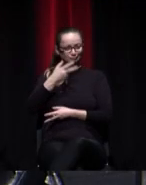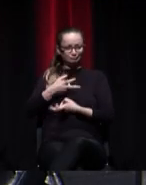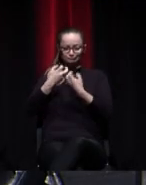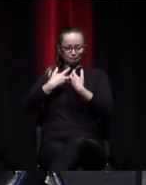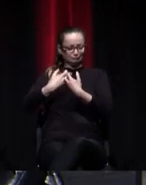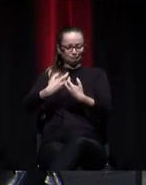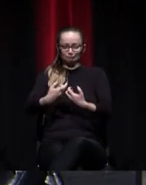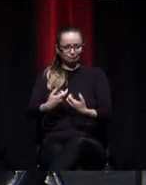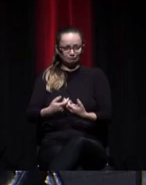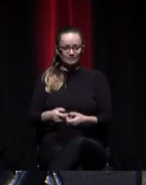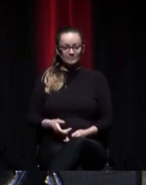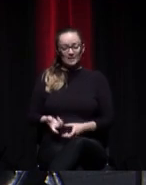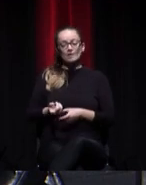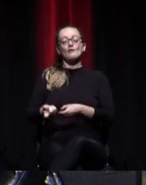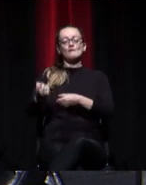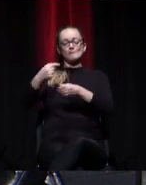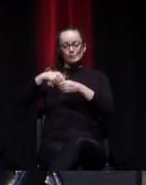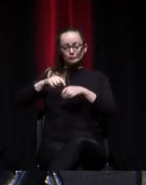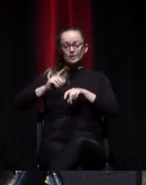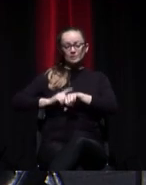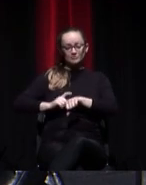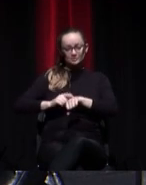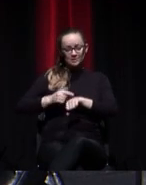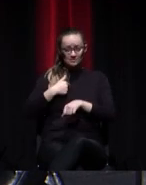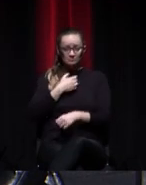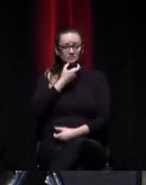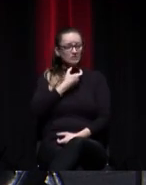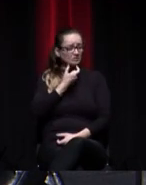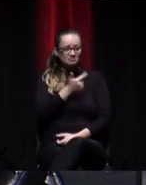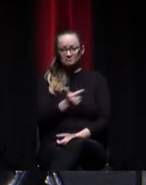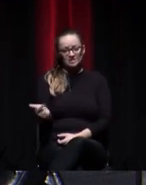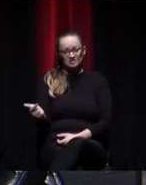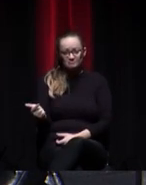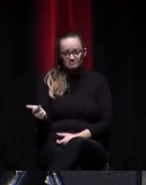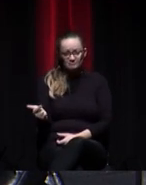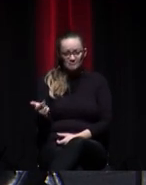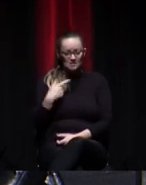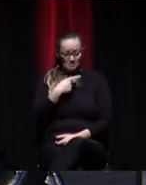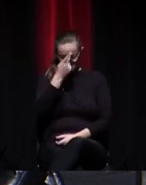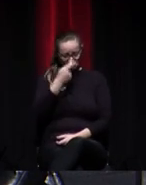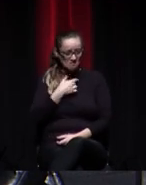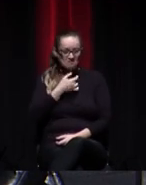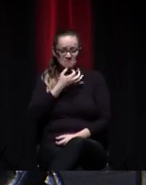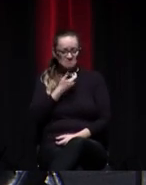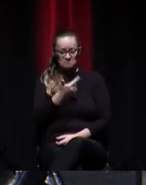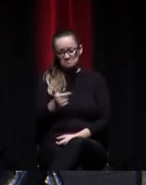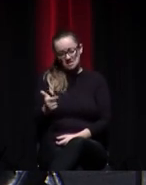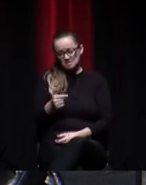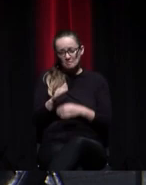I'm back to the state my own voice gets lost again.